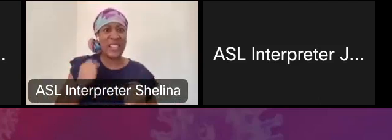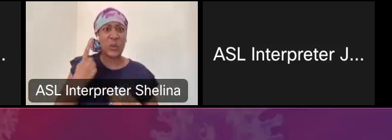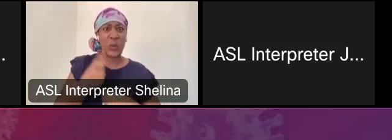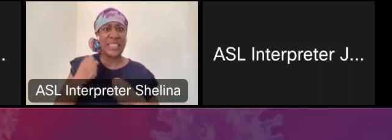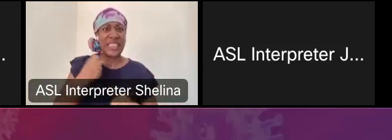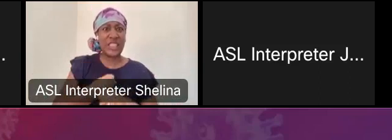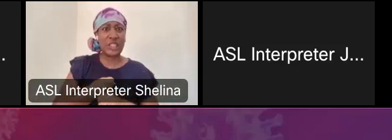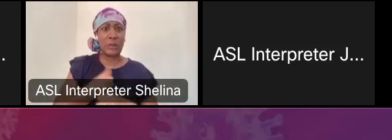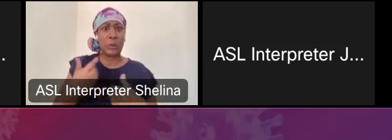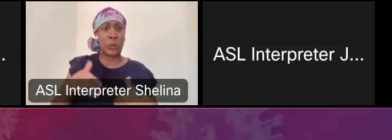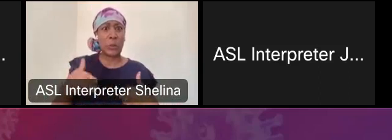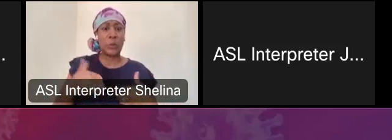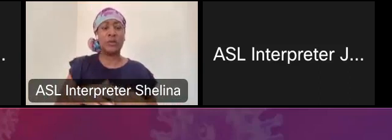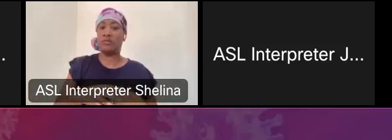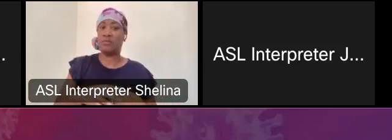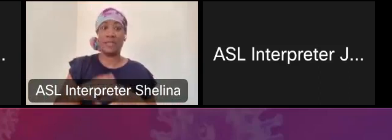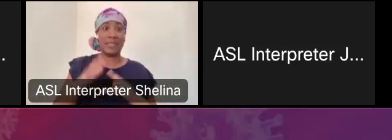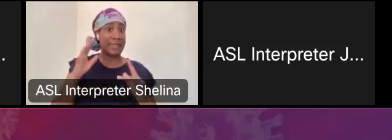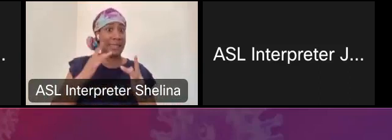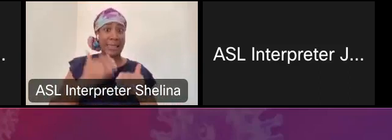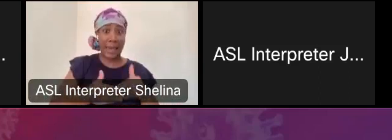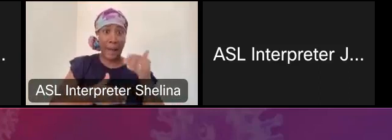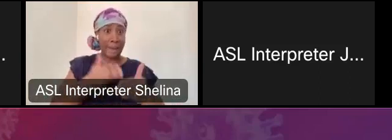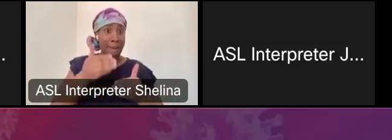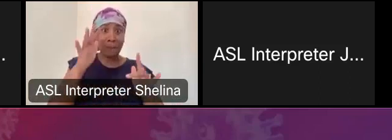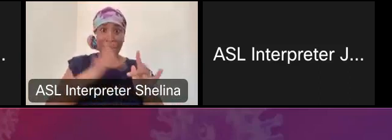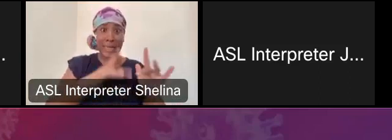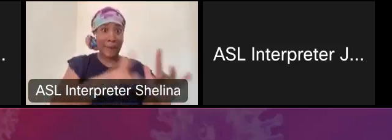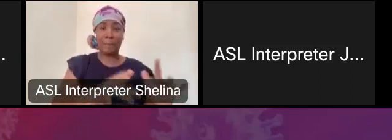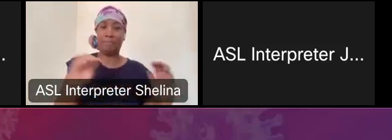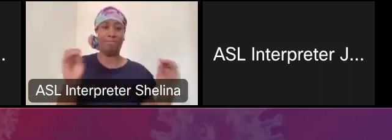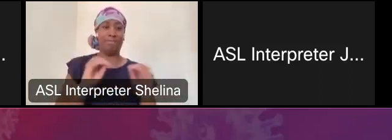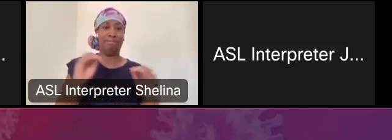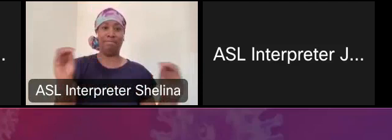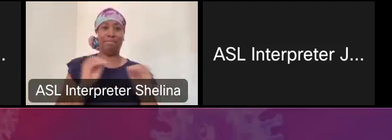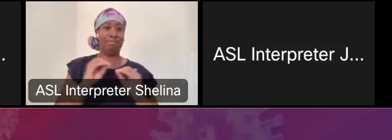No steps were skipped in the making of the cover 19 vaccines.